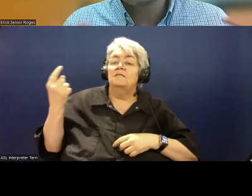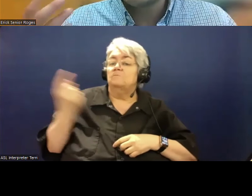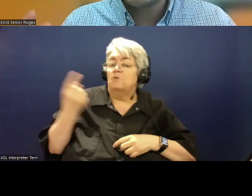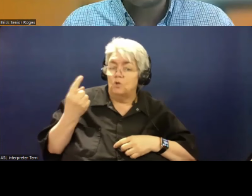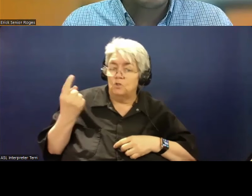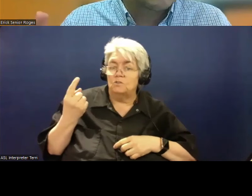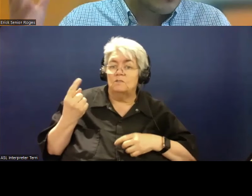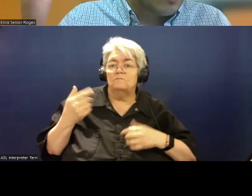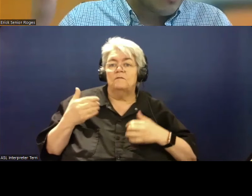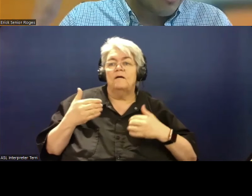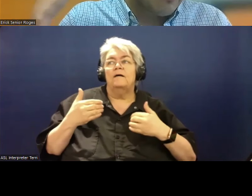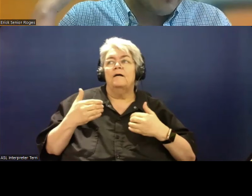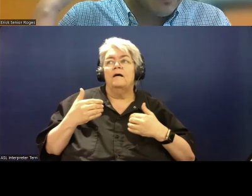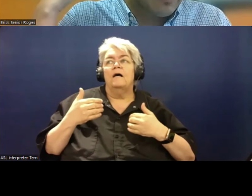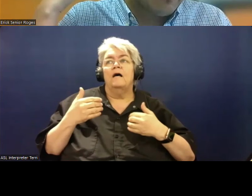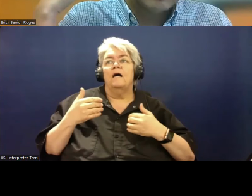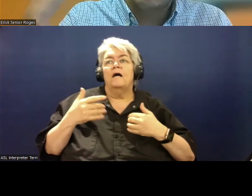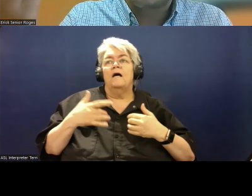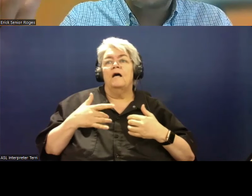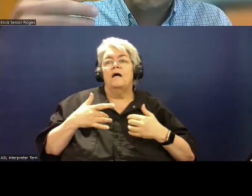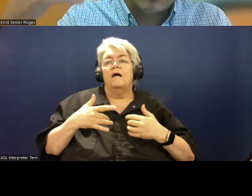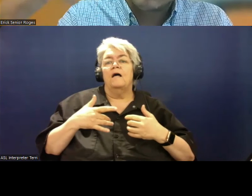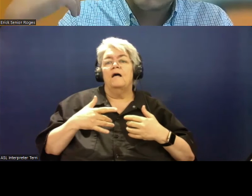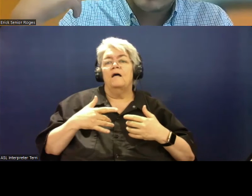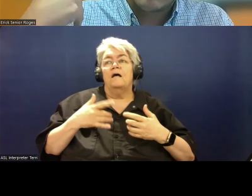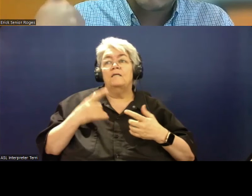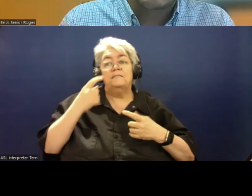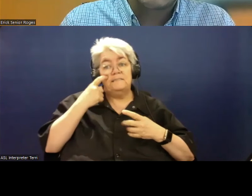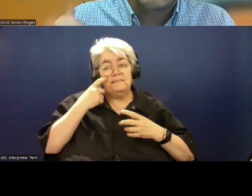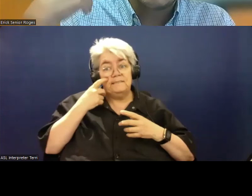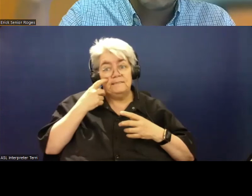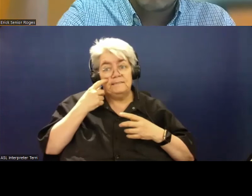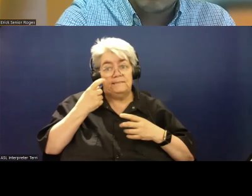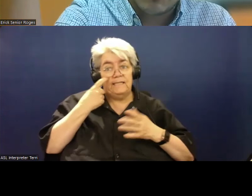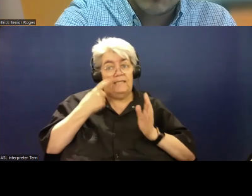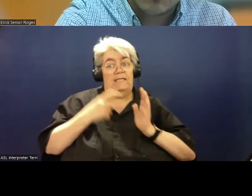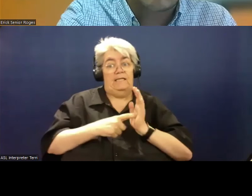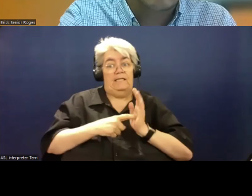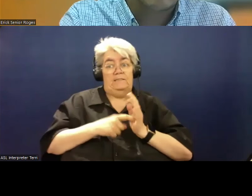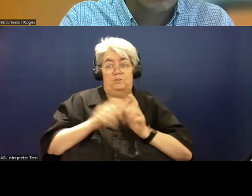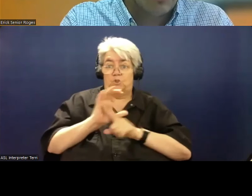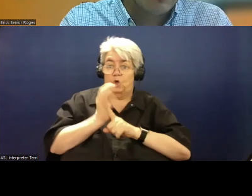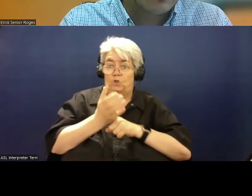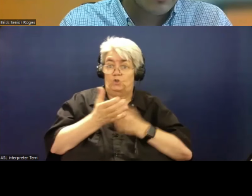VALUES OF THE MAINSTREAM CULTURE, IN THIS CASE, THE U.S. NORMS,